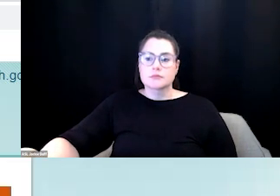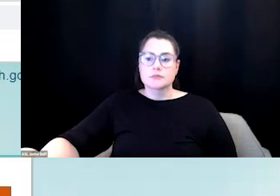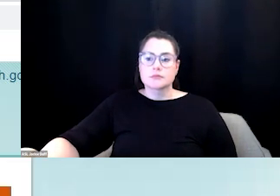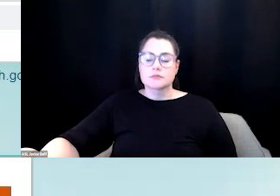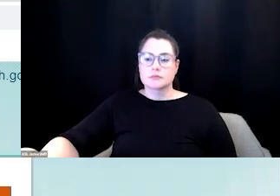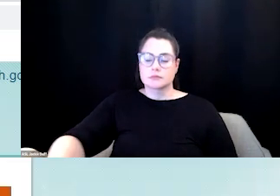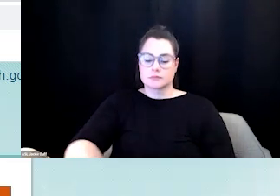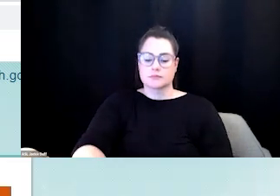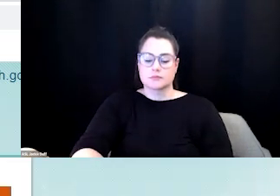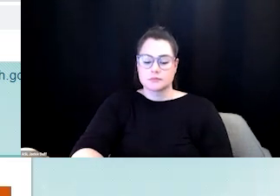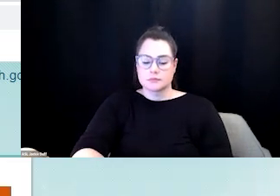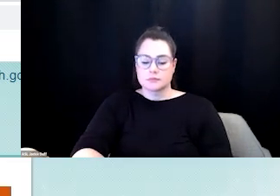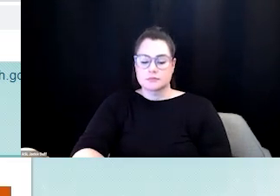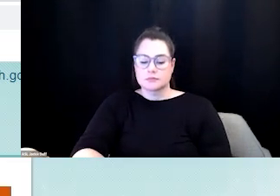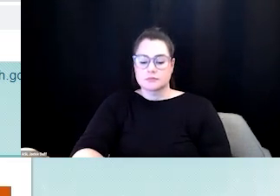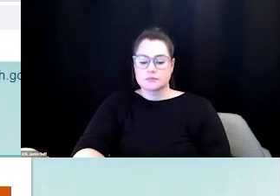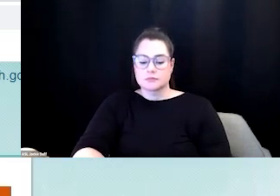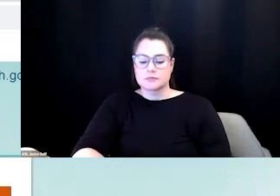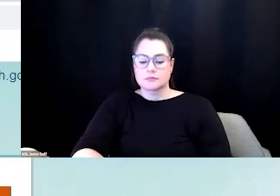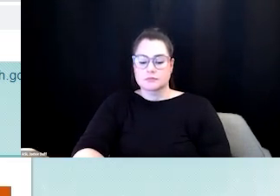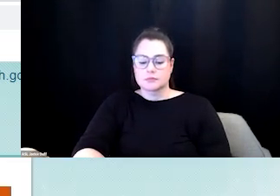it's probably because you're printing the PDF.